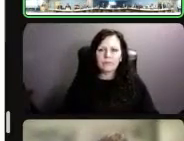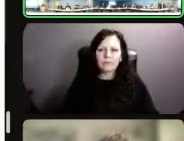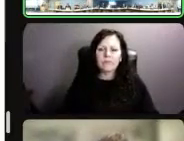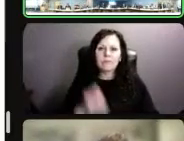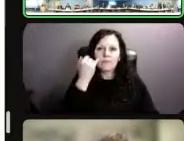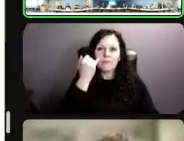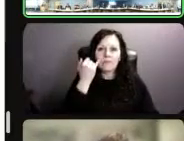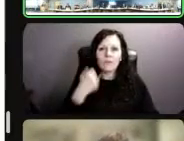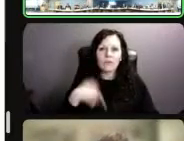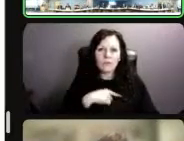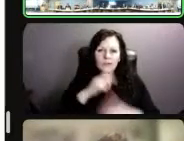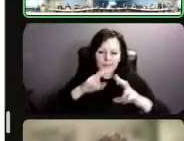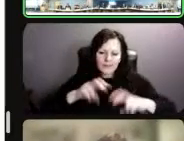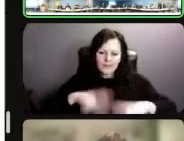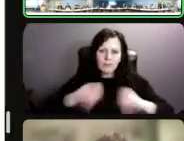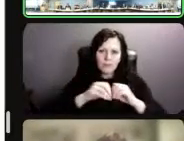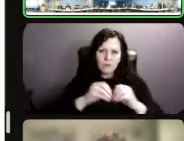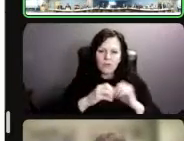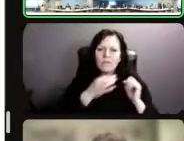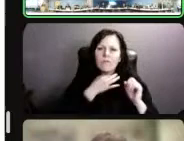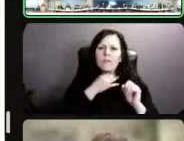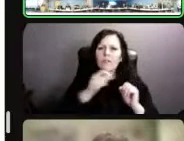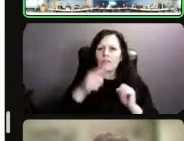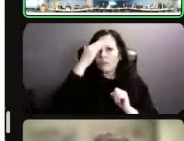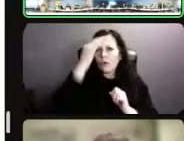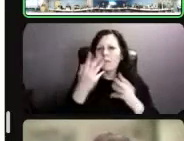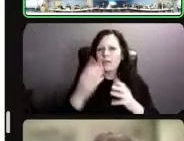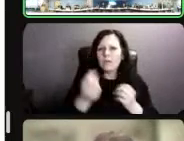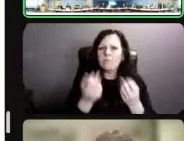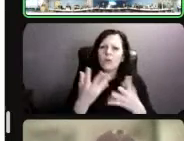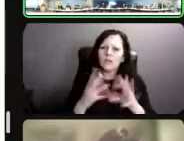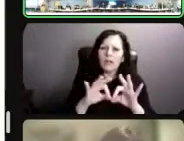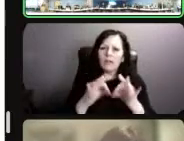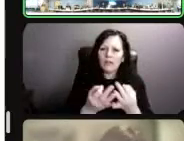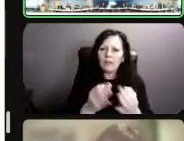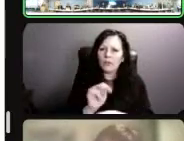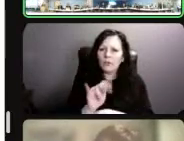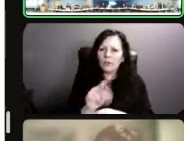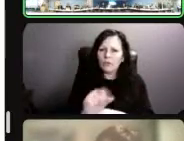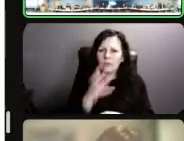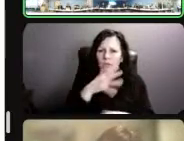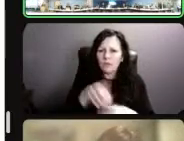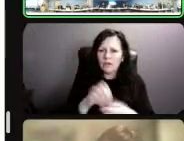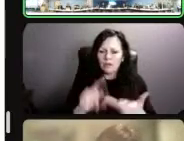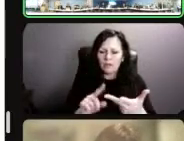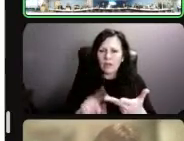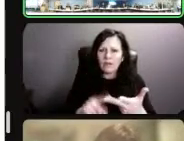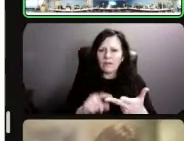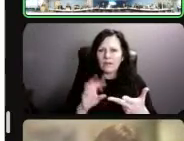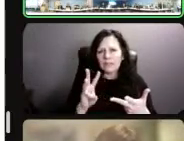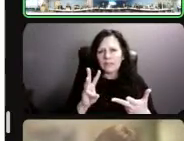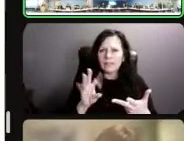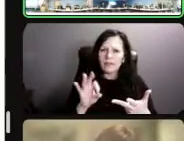PRETTY VARIABLE.